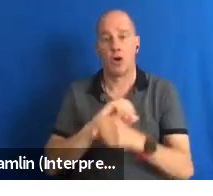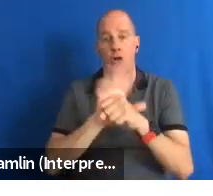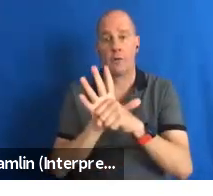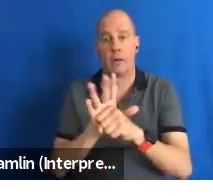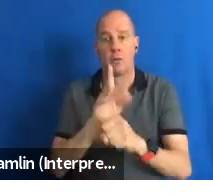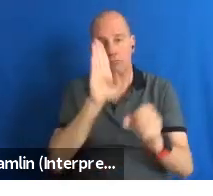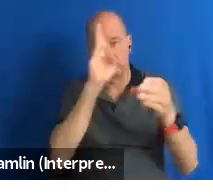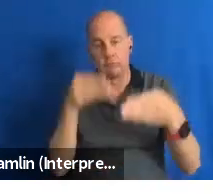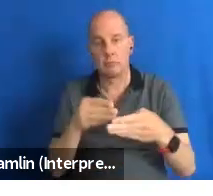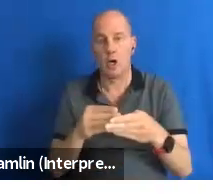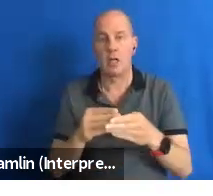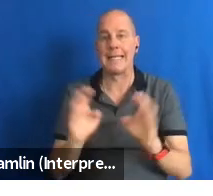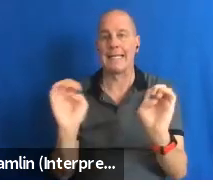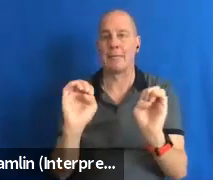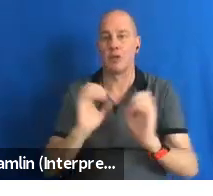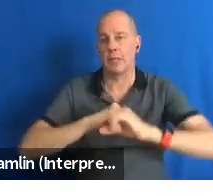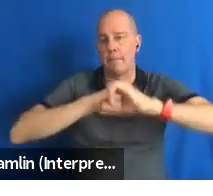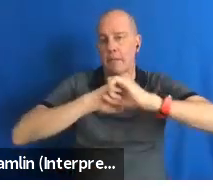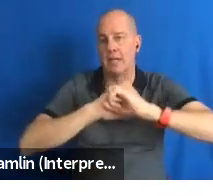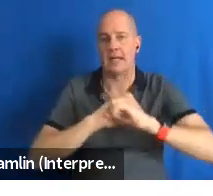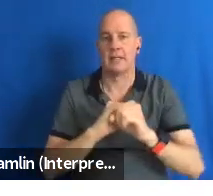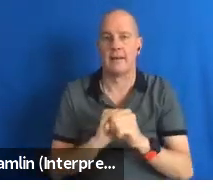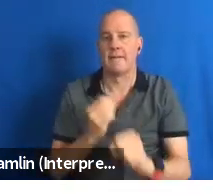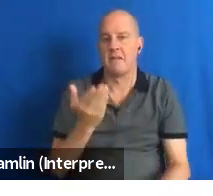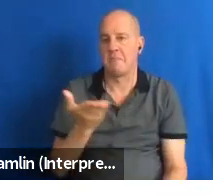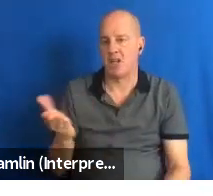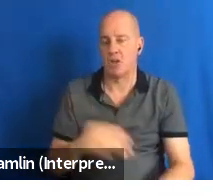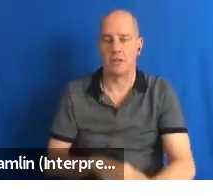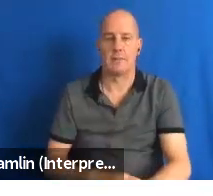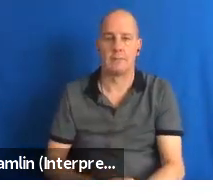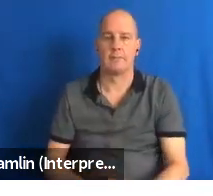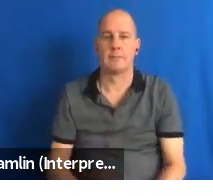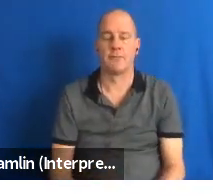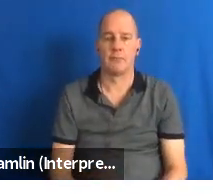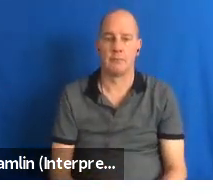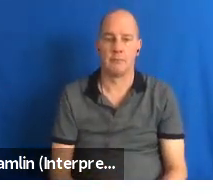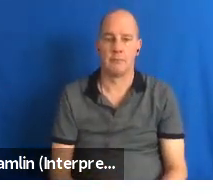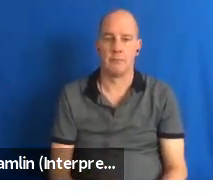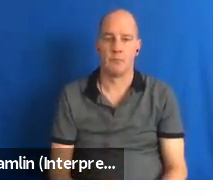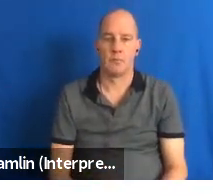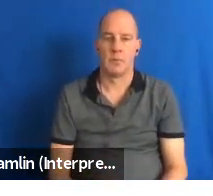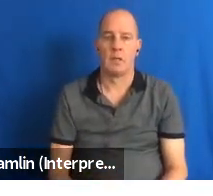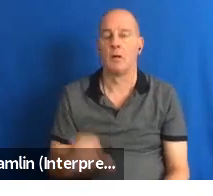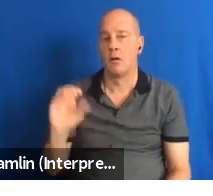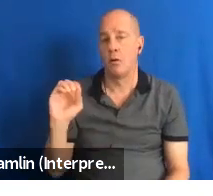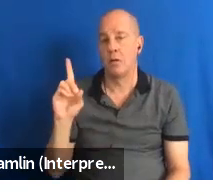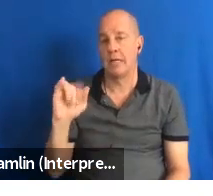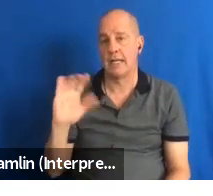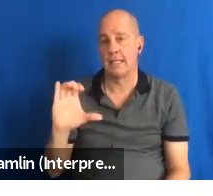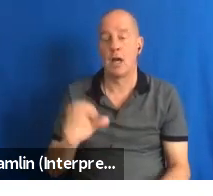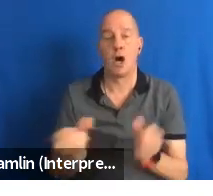protective measures taken during the pandemic. ODIC, the Office of Disability Integration and